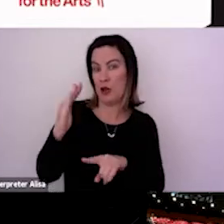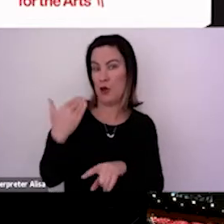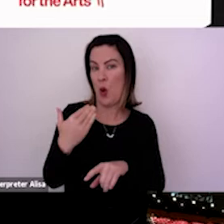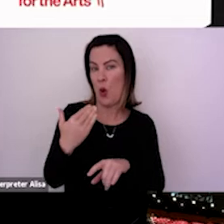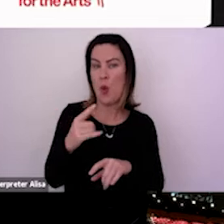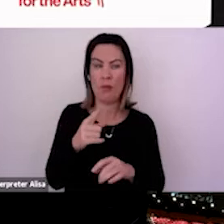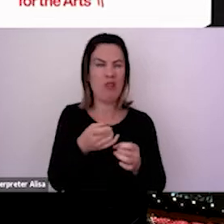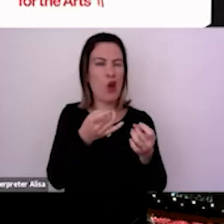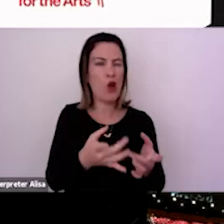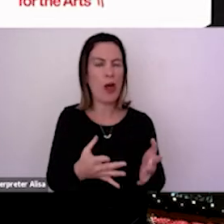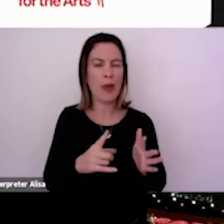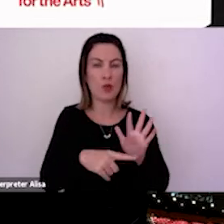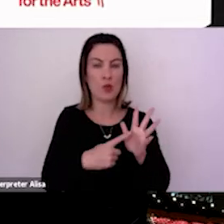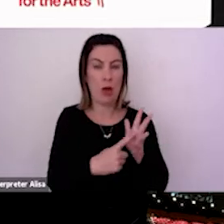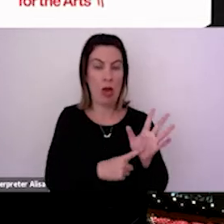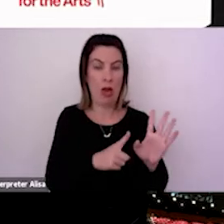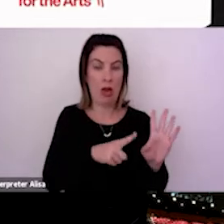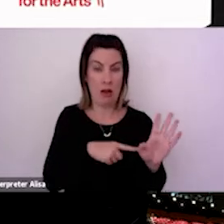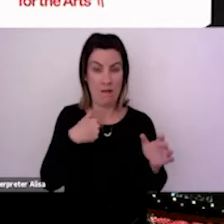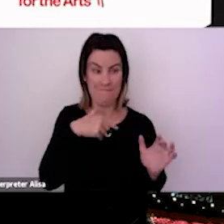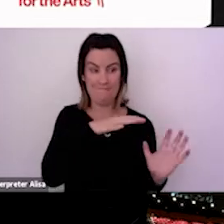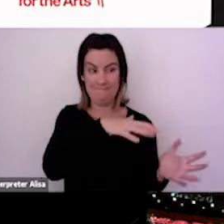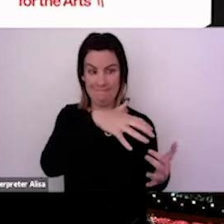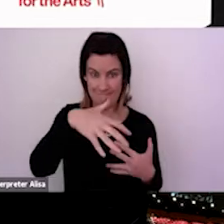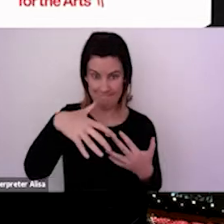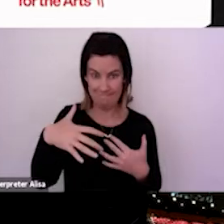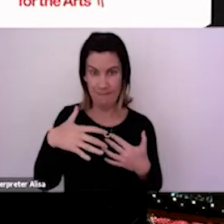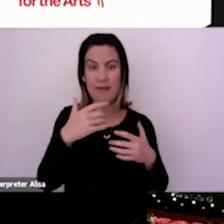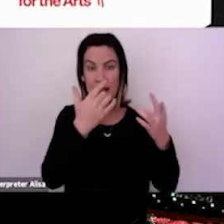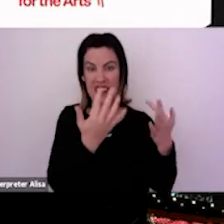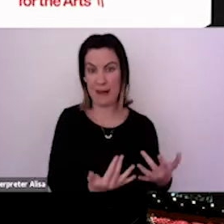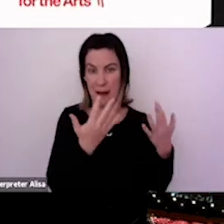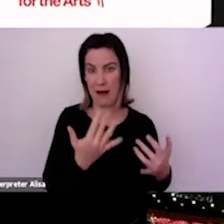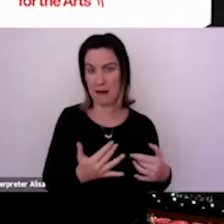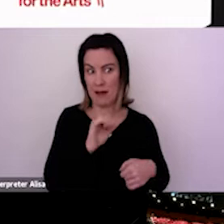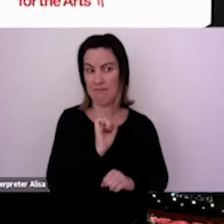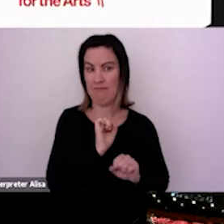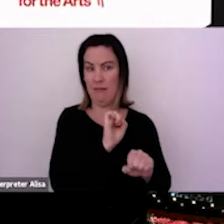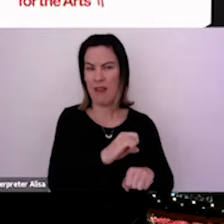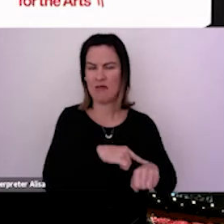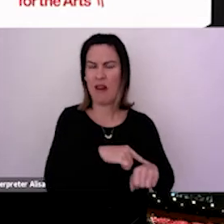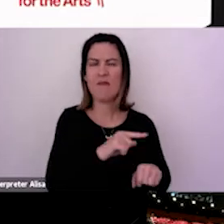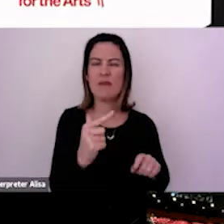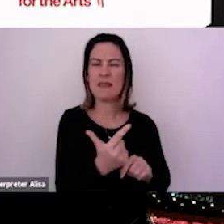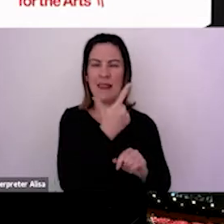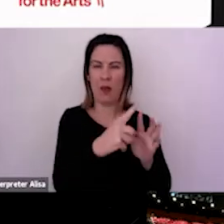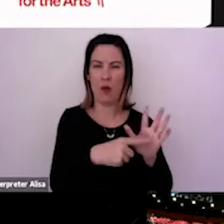So we collected data around 7th July for a few days.